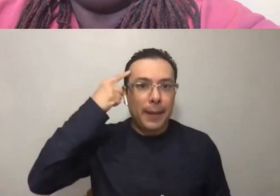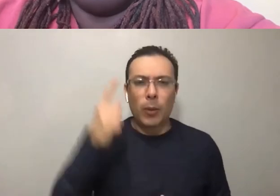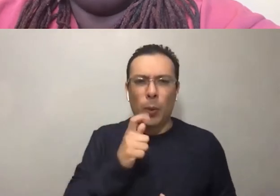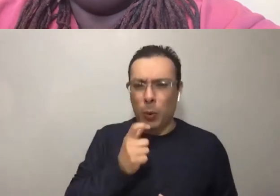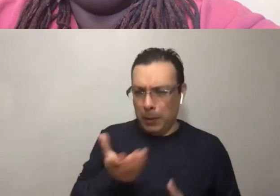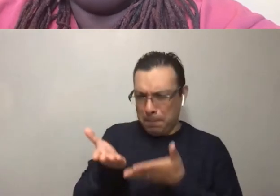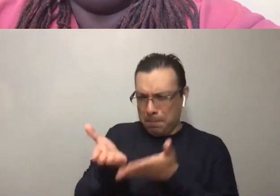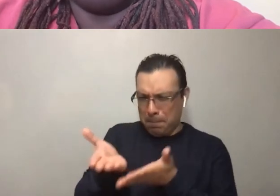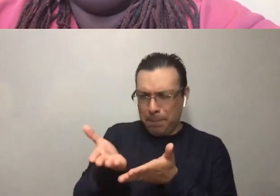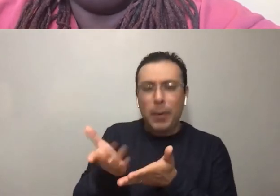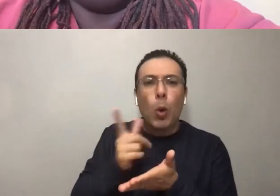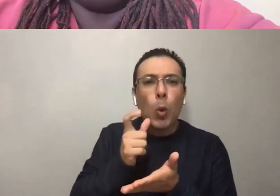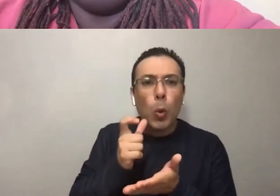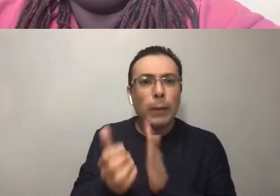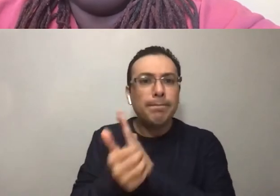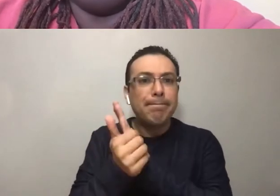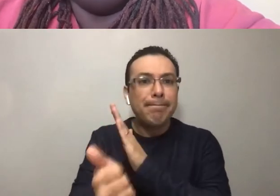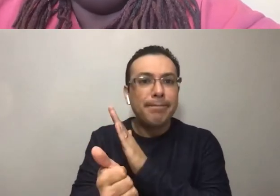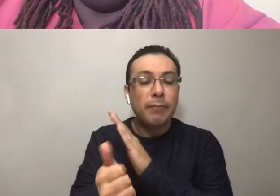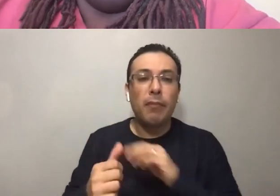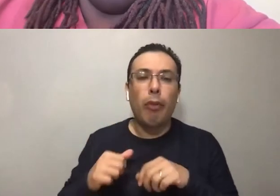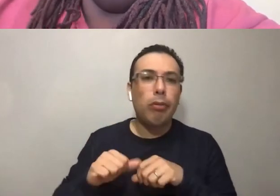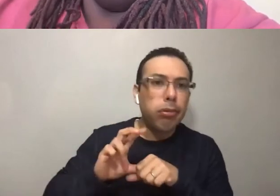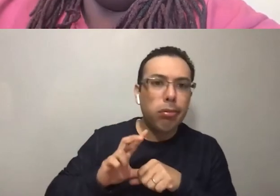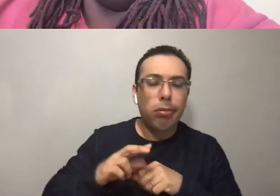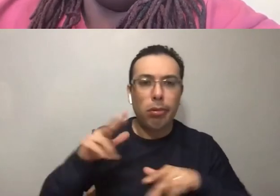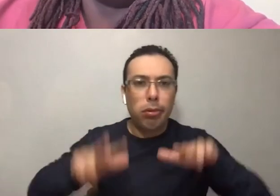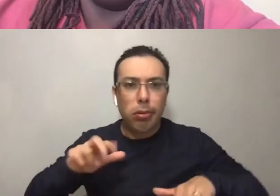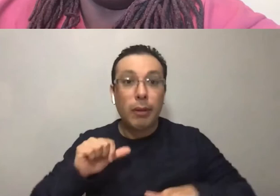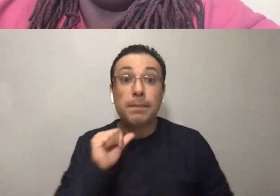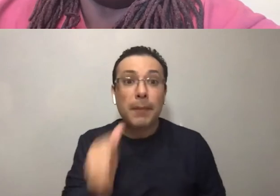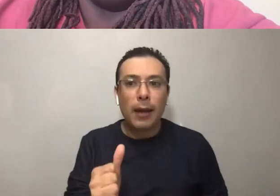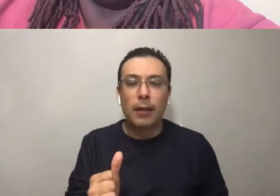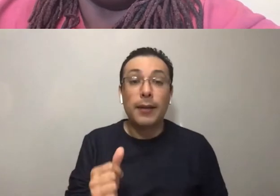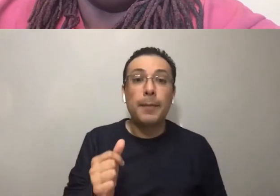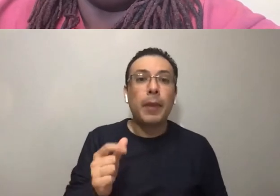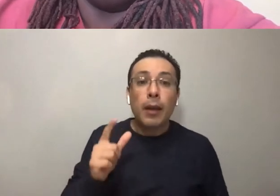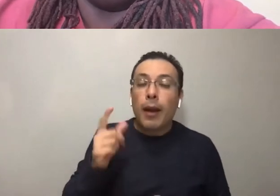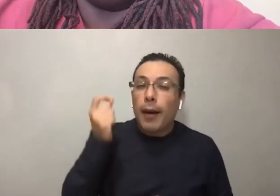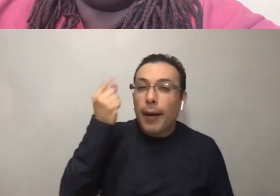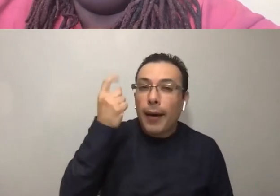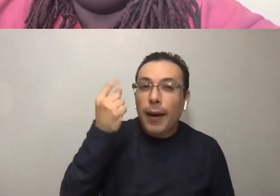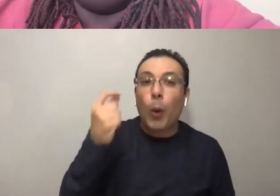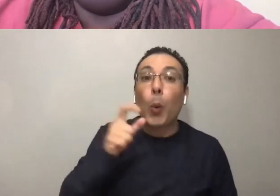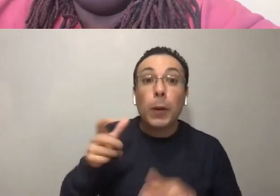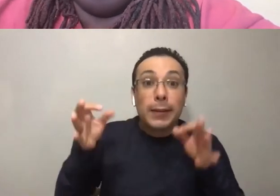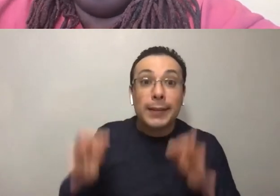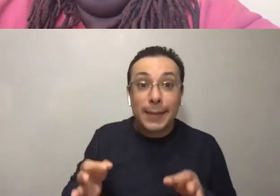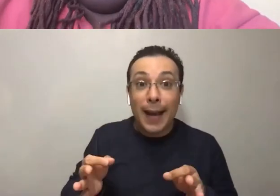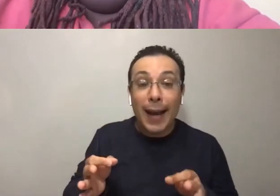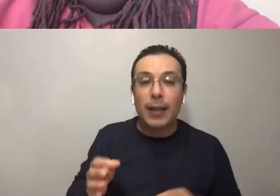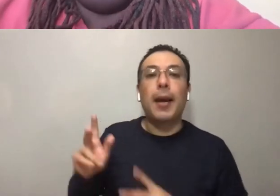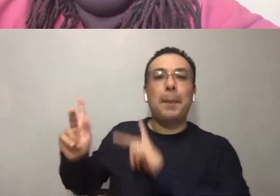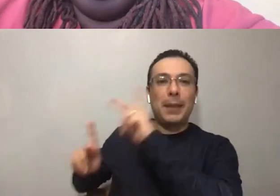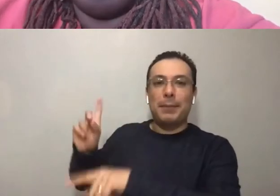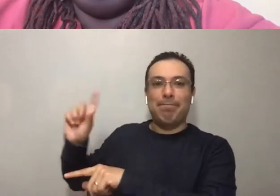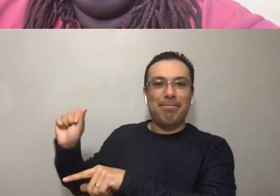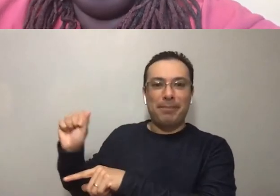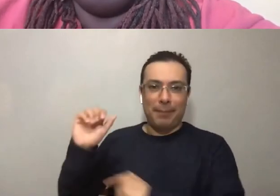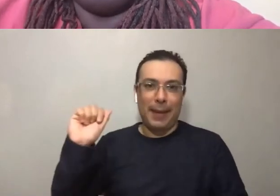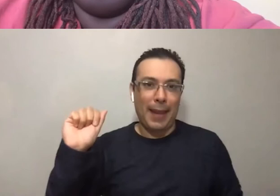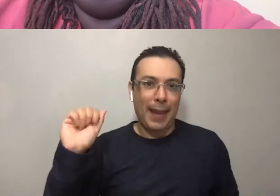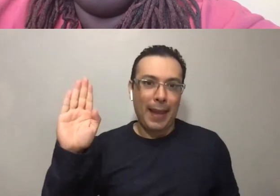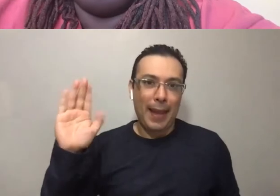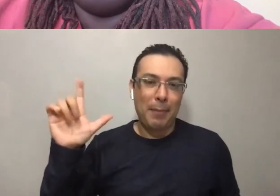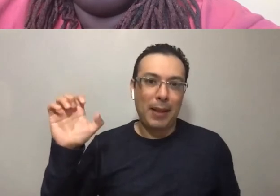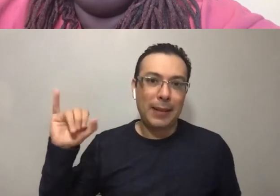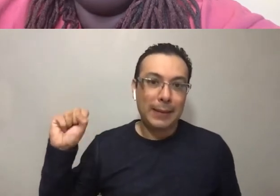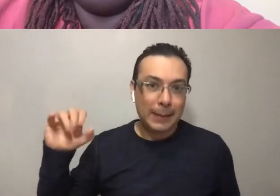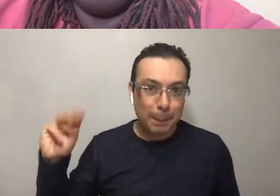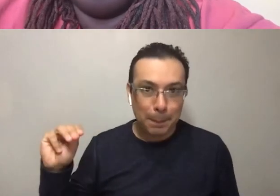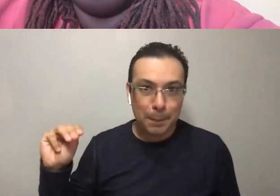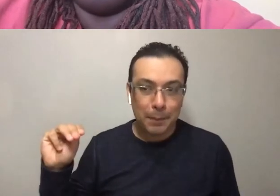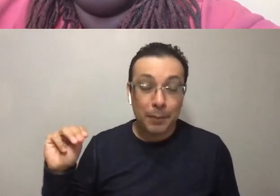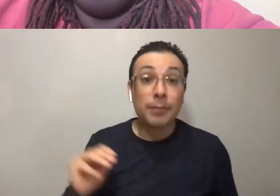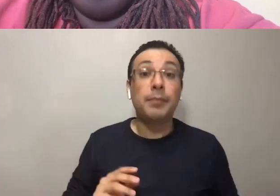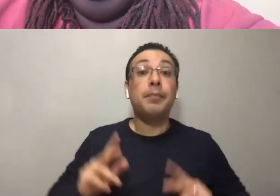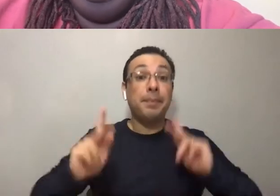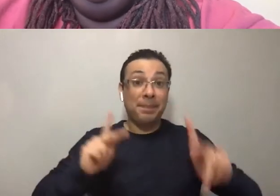because we’re relying upon stereotypes about disability to disqualify people from running for office. And that means that disabled people are less likely to run for office.